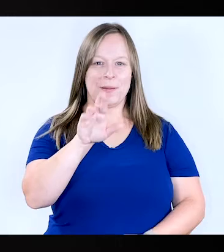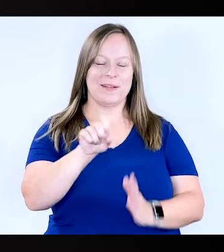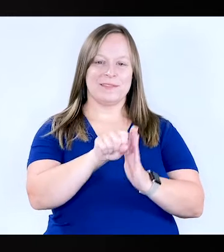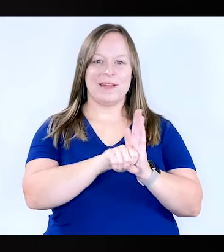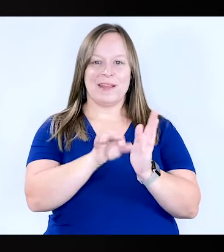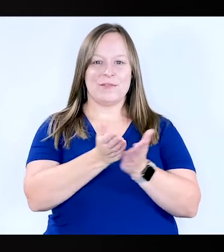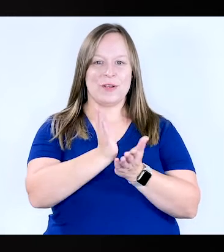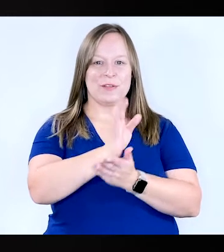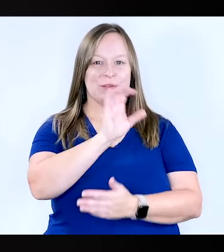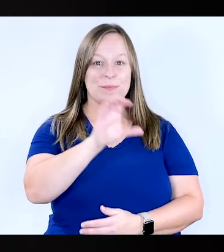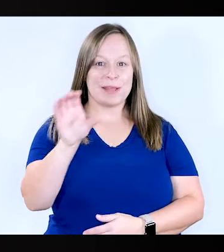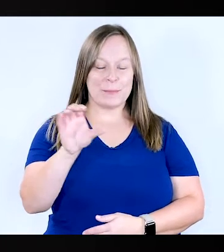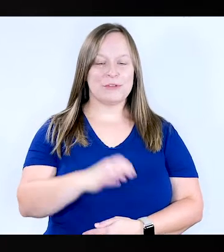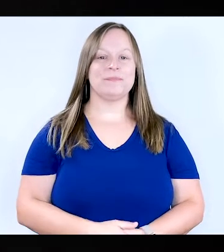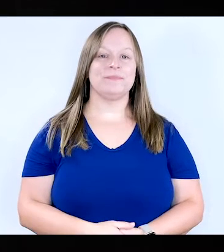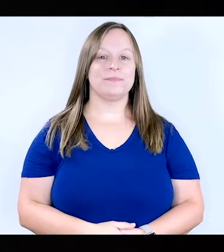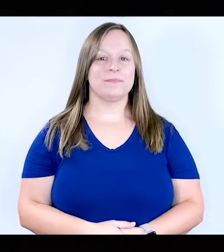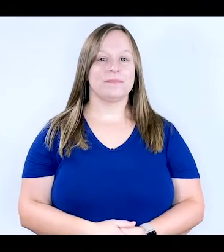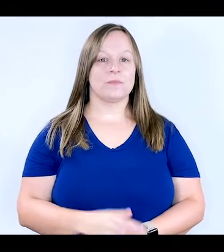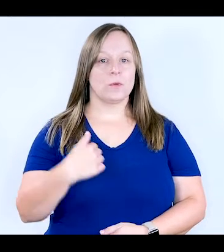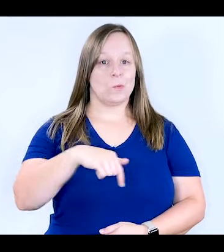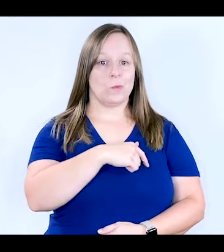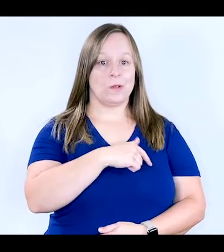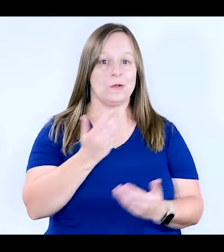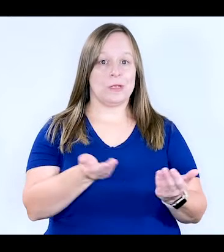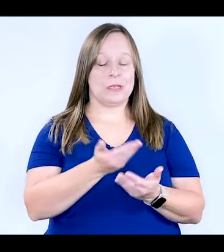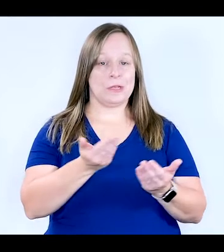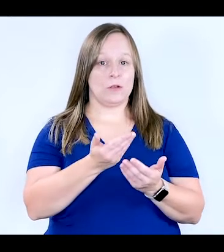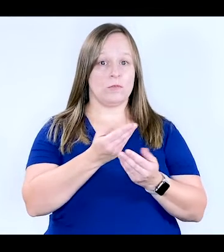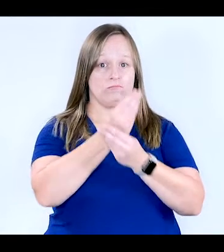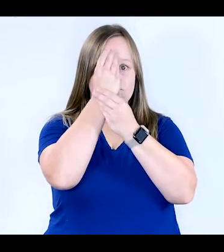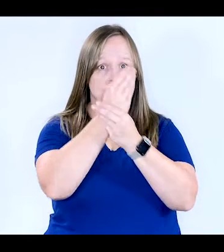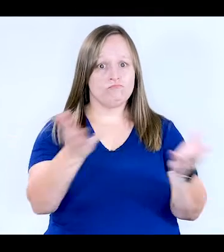Empire State of Rights: Closed Captioned. We are here to bring you information on the